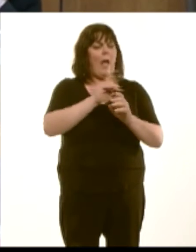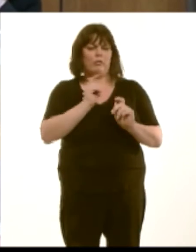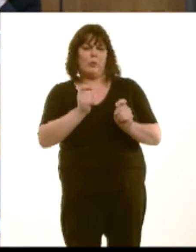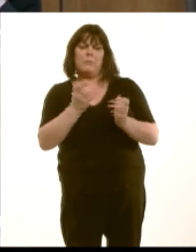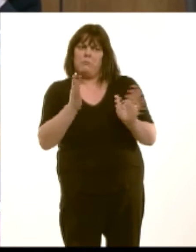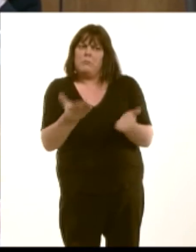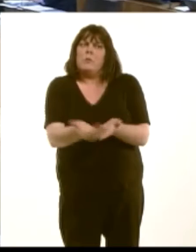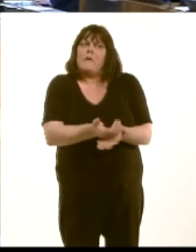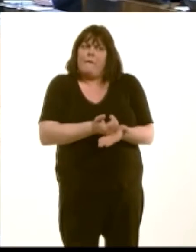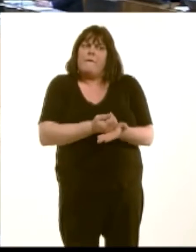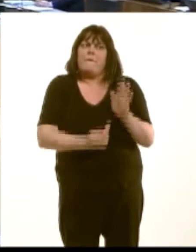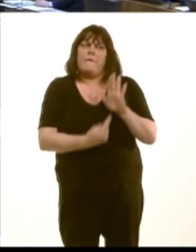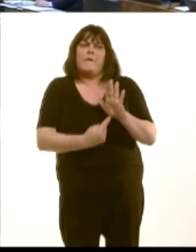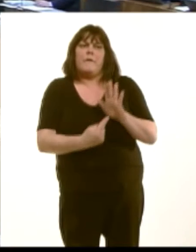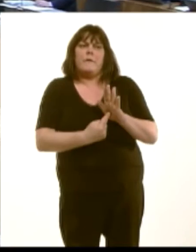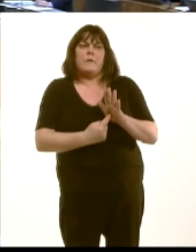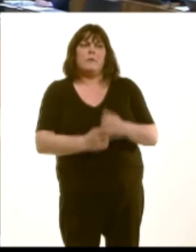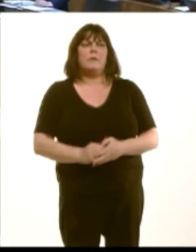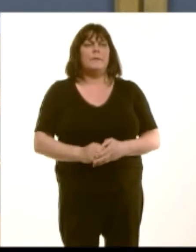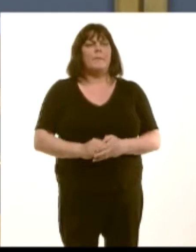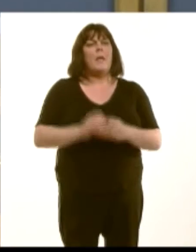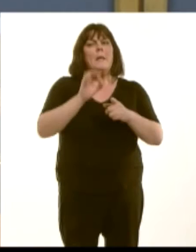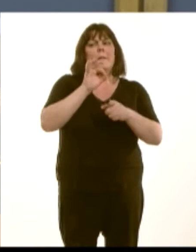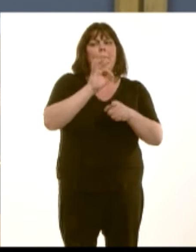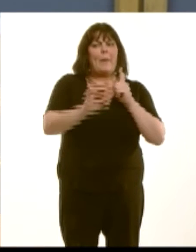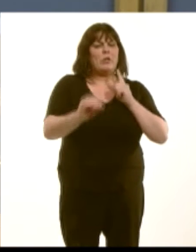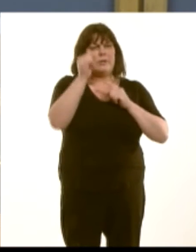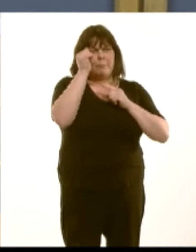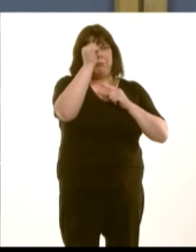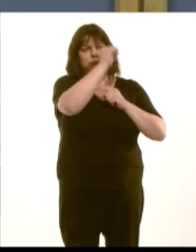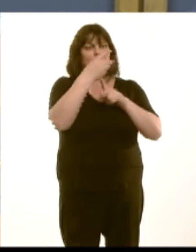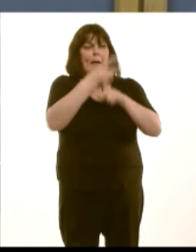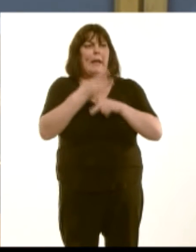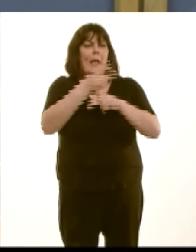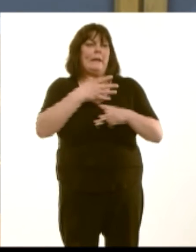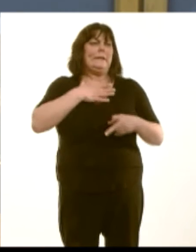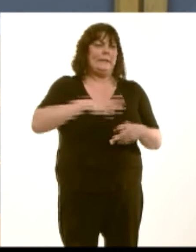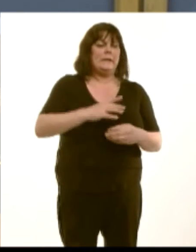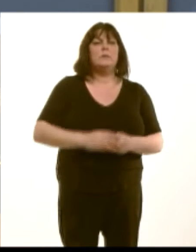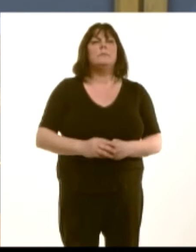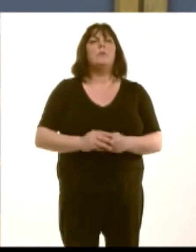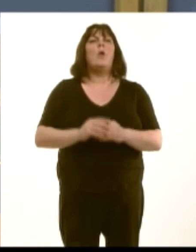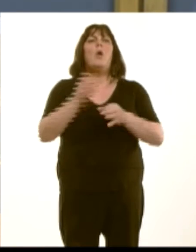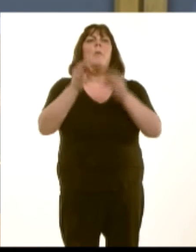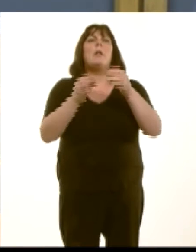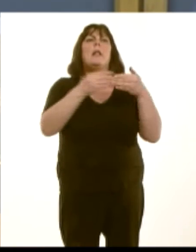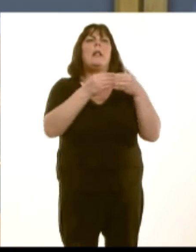Y Llywydd / The Presiding Officer: We now move to questions from the party leaders, and first this afternoon is the leader of the opposition, Andrew R.T.